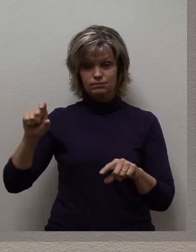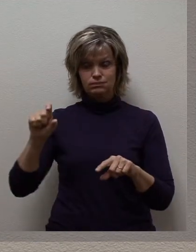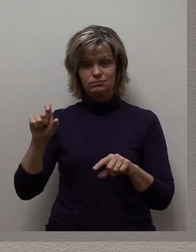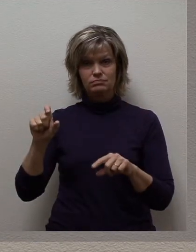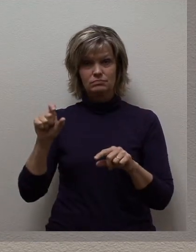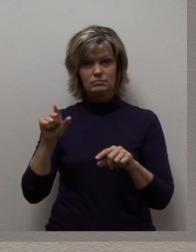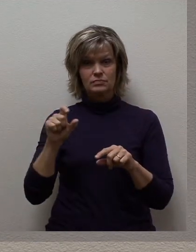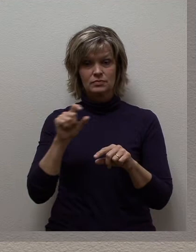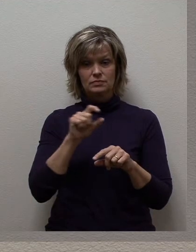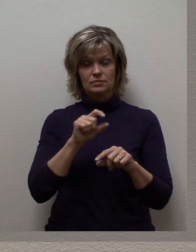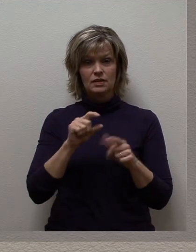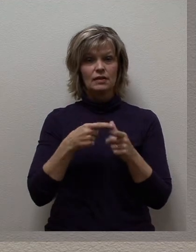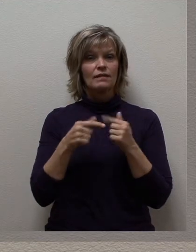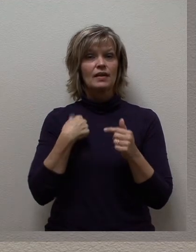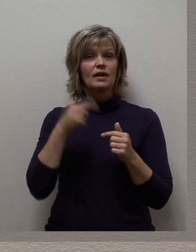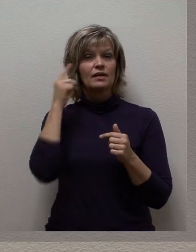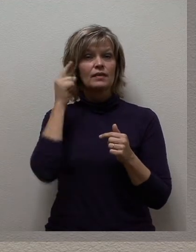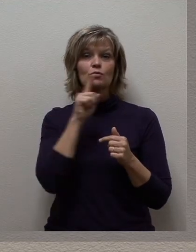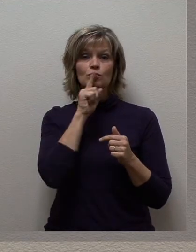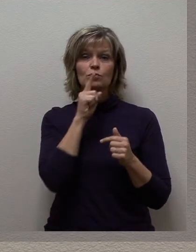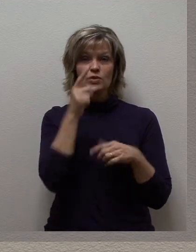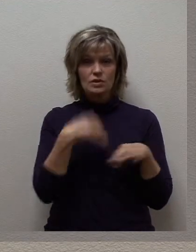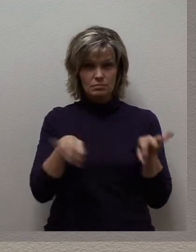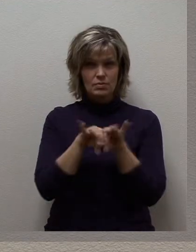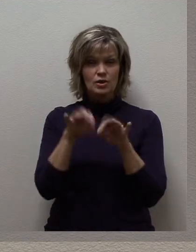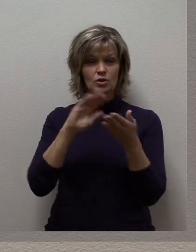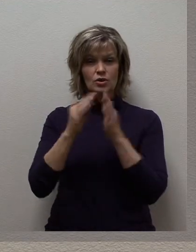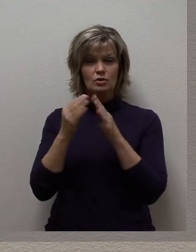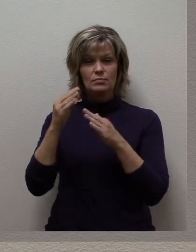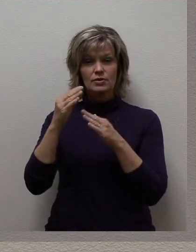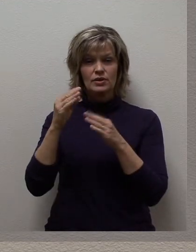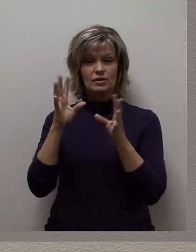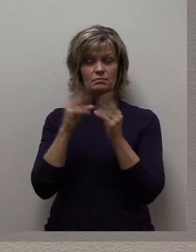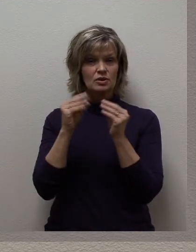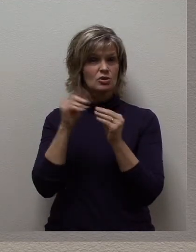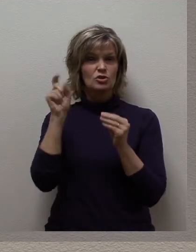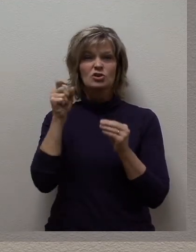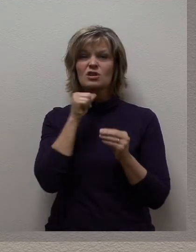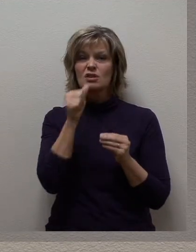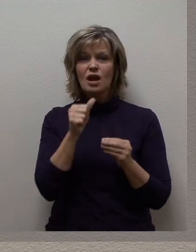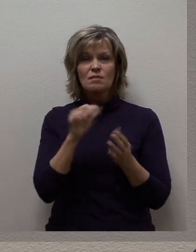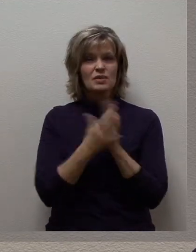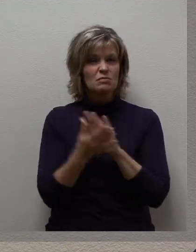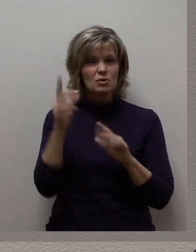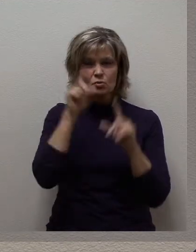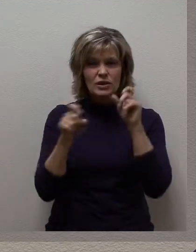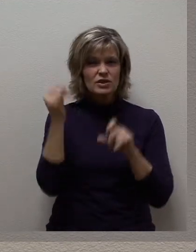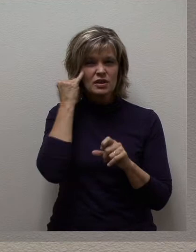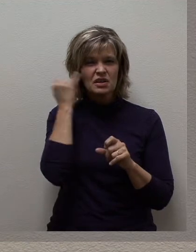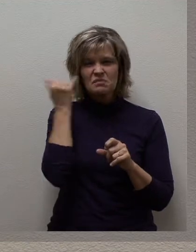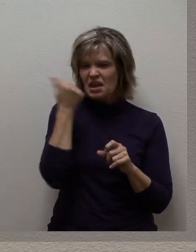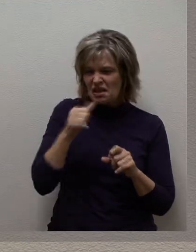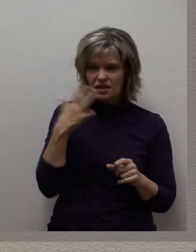And community meetings, it should not even be a question of any type of community meetings. Shouldn't even be a question whether